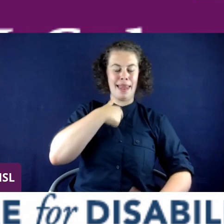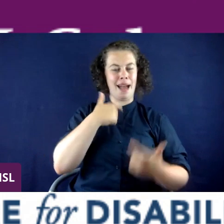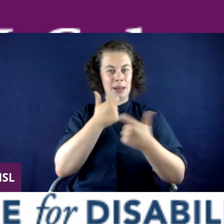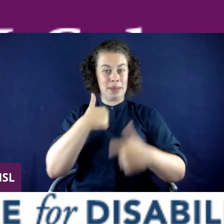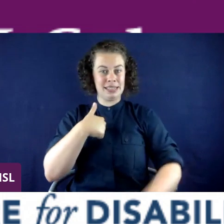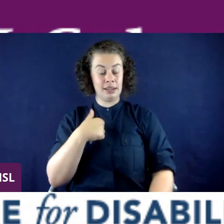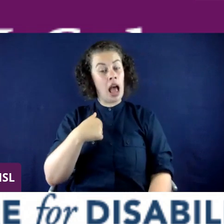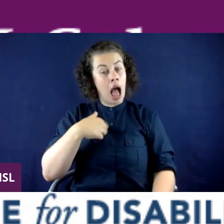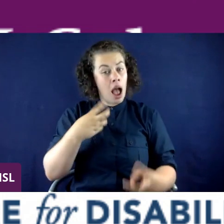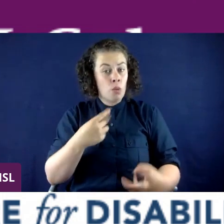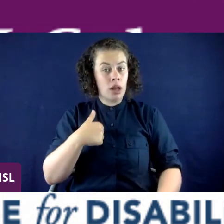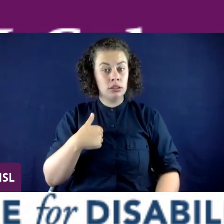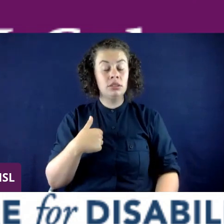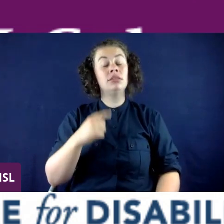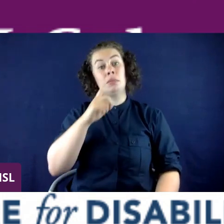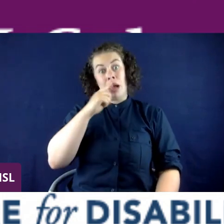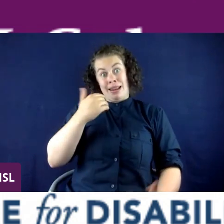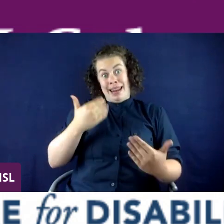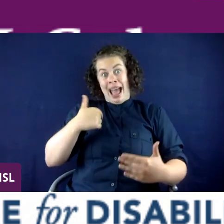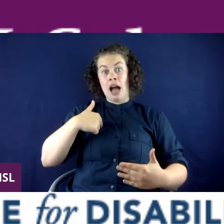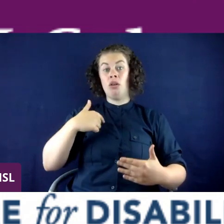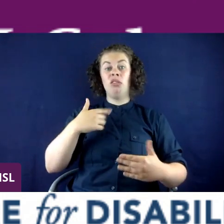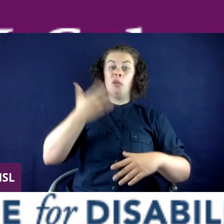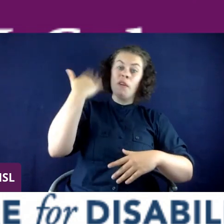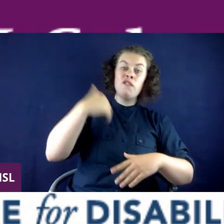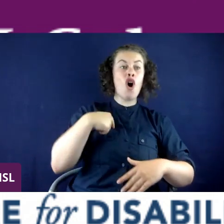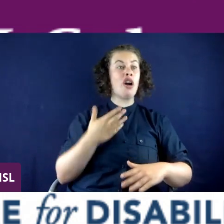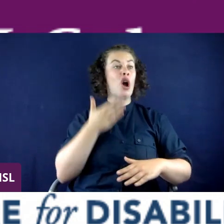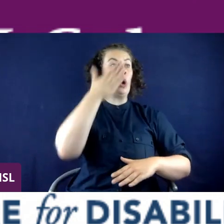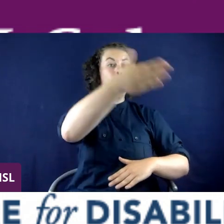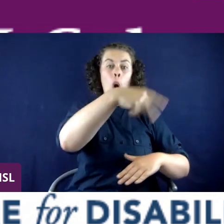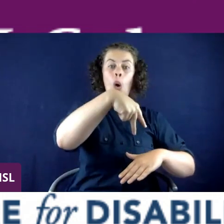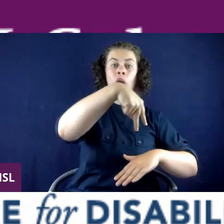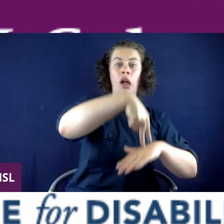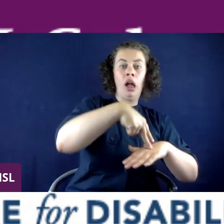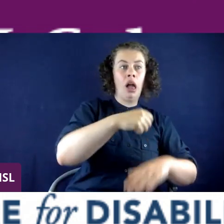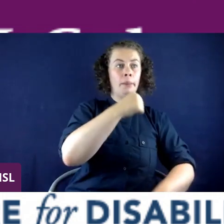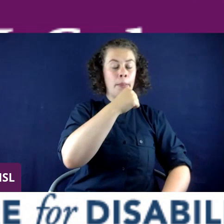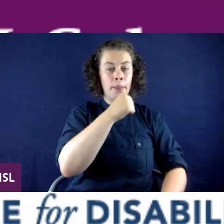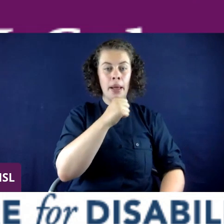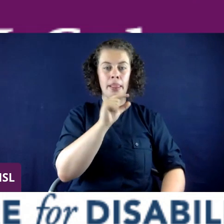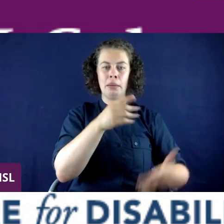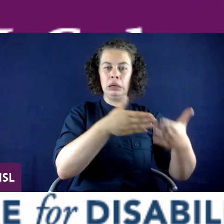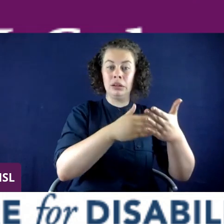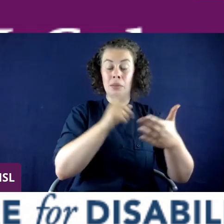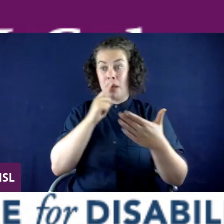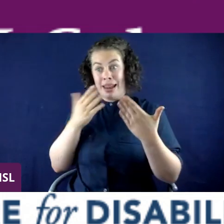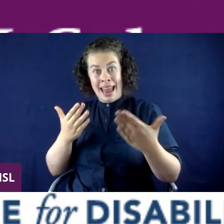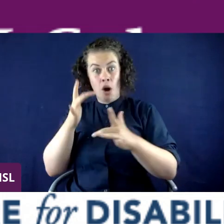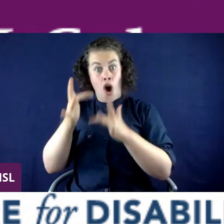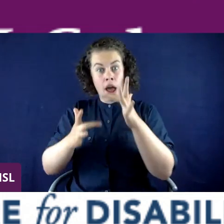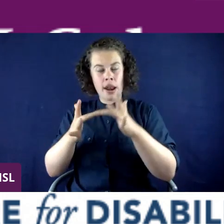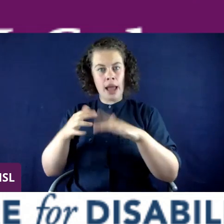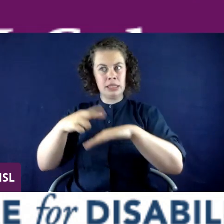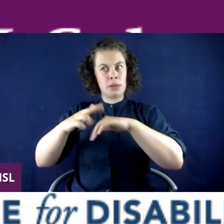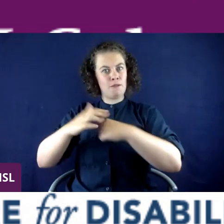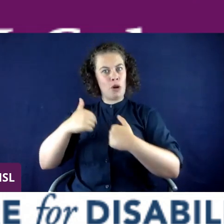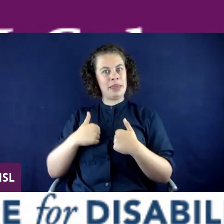Actually, in this online space, being a blind comedian, for me, it really helps because it would mean that the distance between being